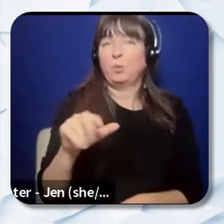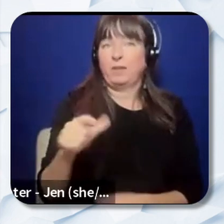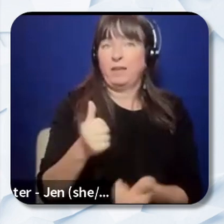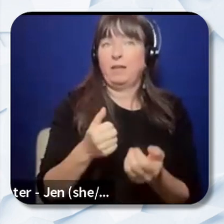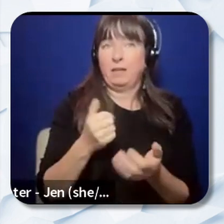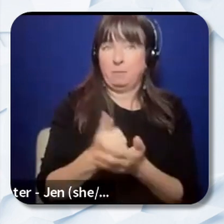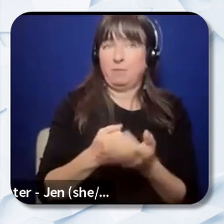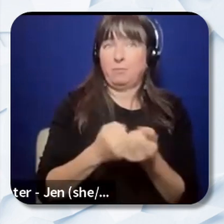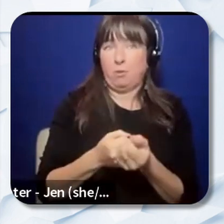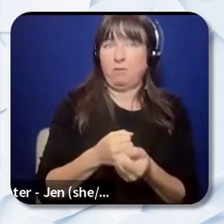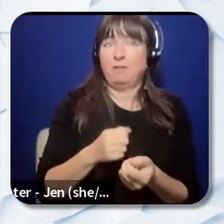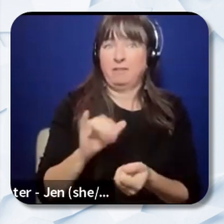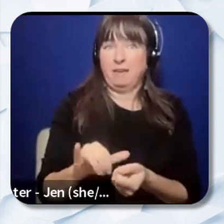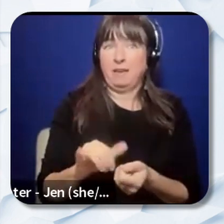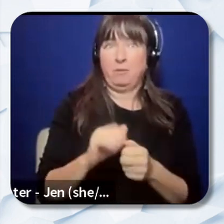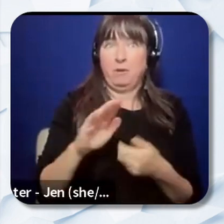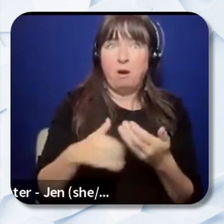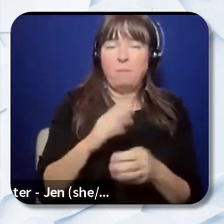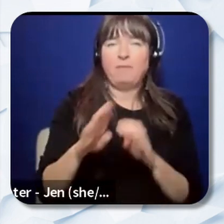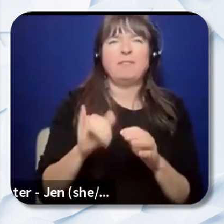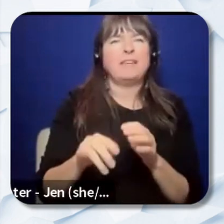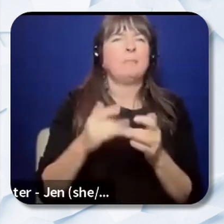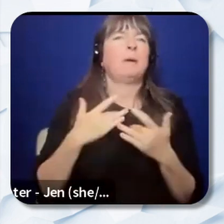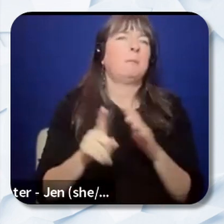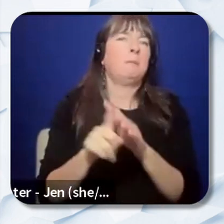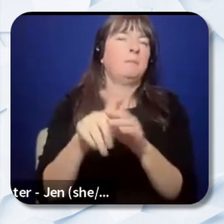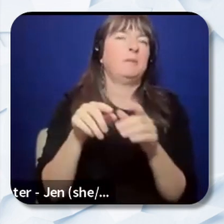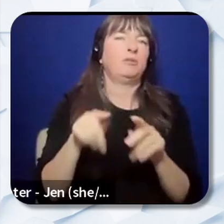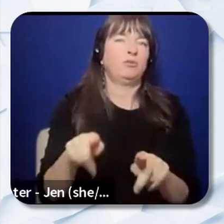all of the behaviors that we can see in preschool kindergarten TK